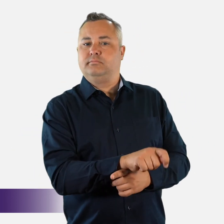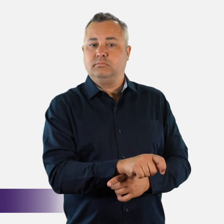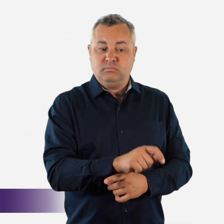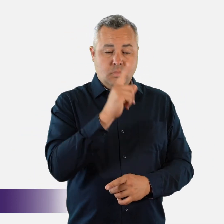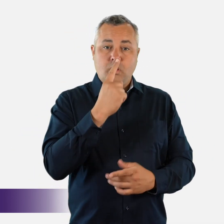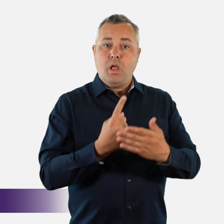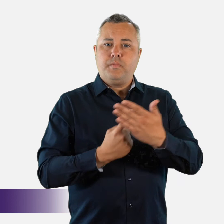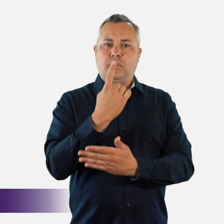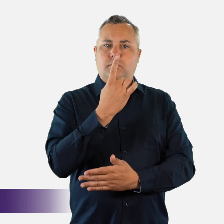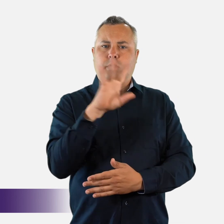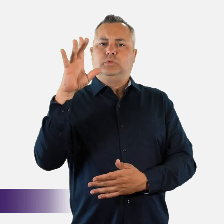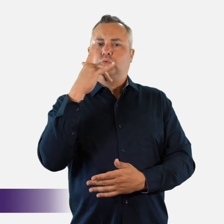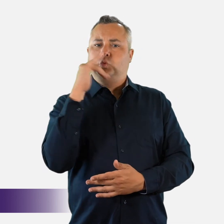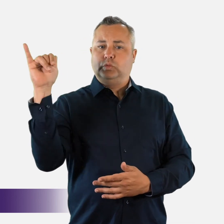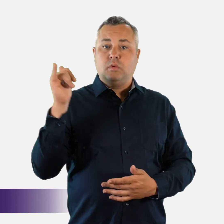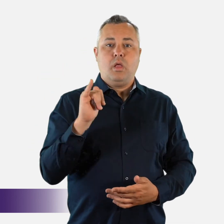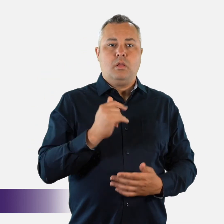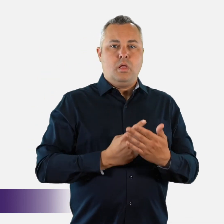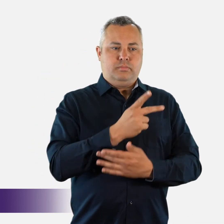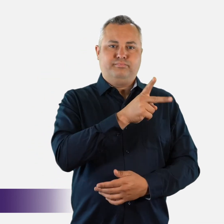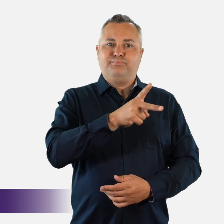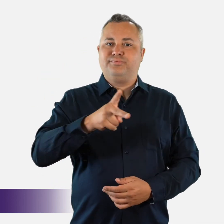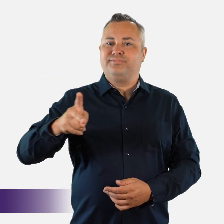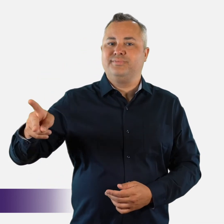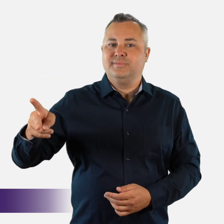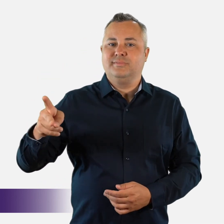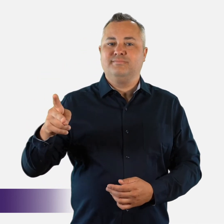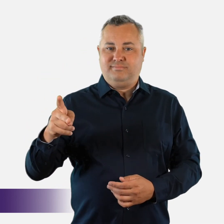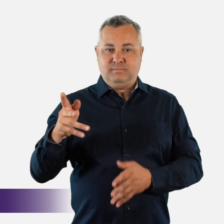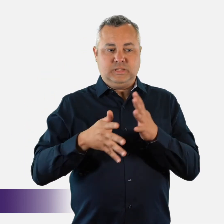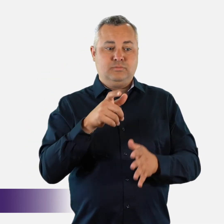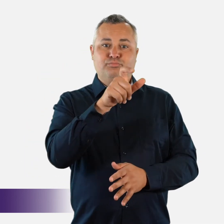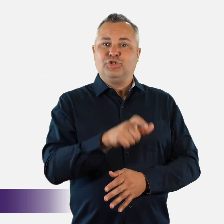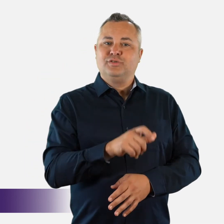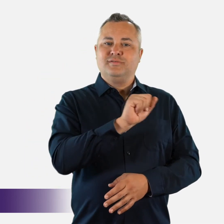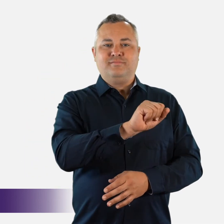Neglect can be a single significant incident or a systemic issue that involves depriving a person -